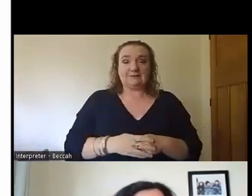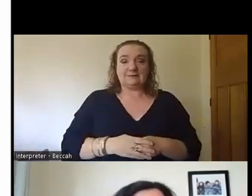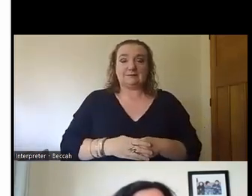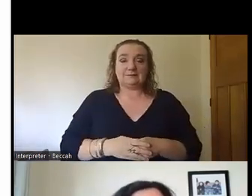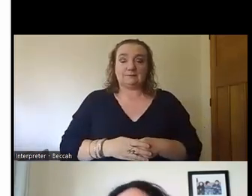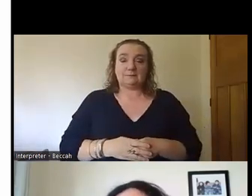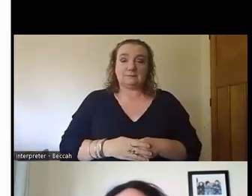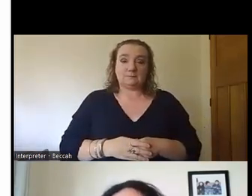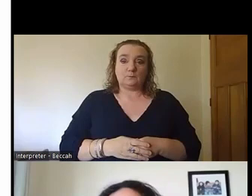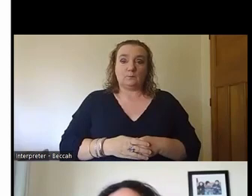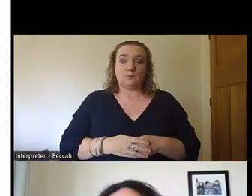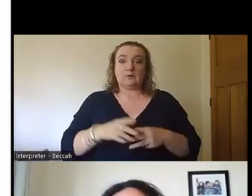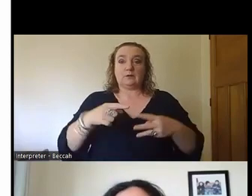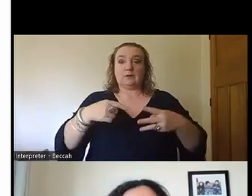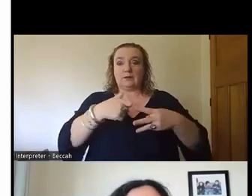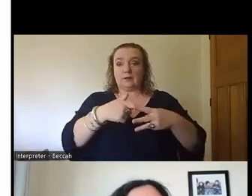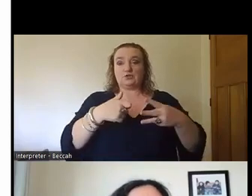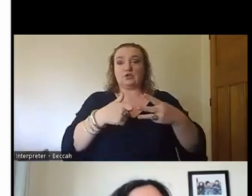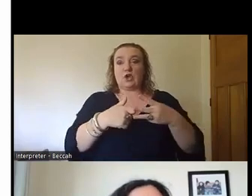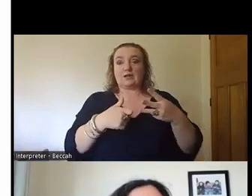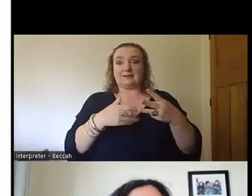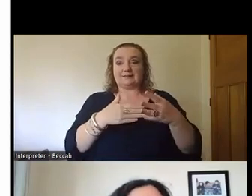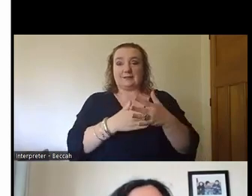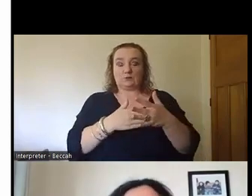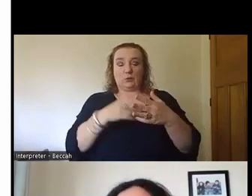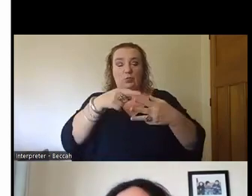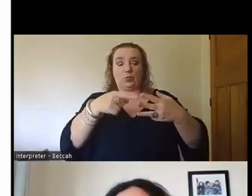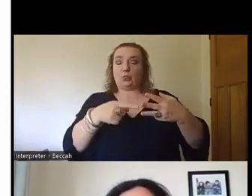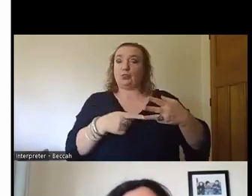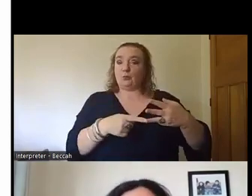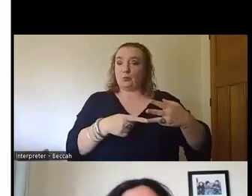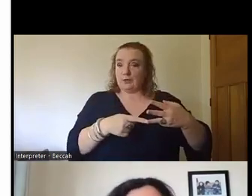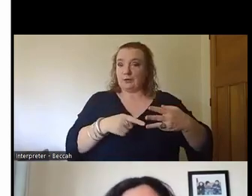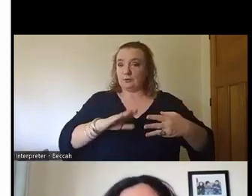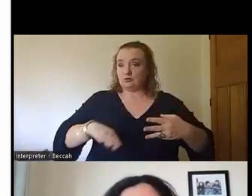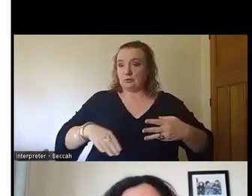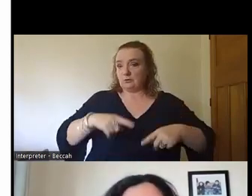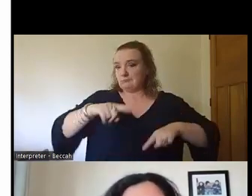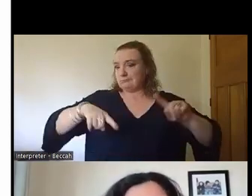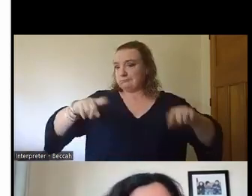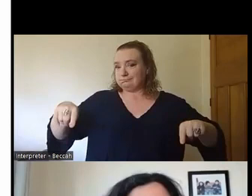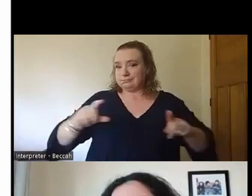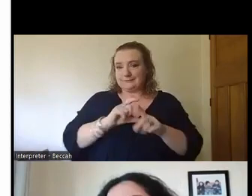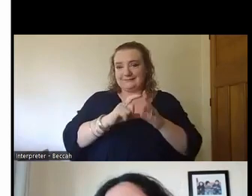My kids Khushru, Kayan, and Zeus who have a range of different disabilities have taken me